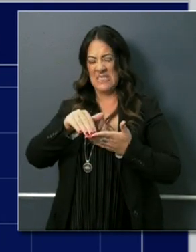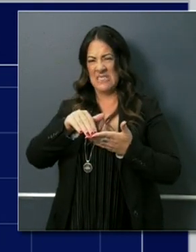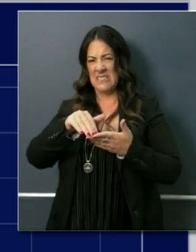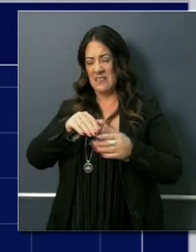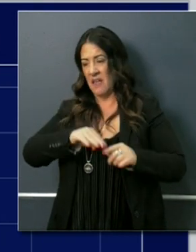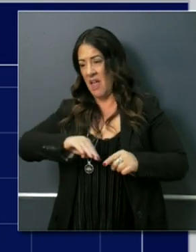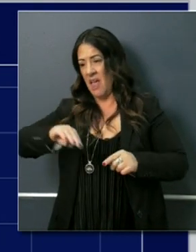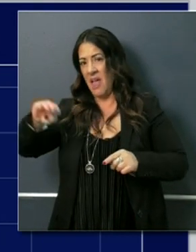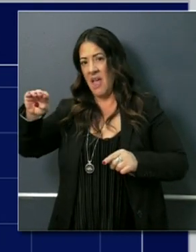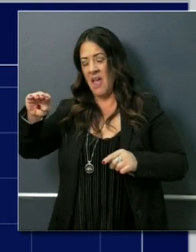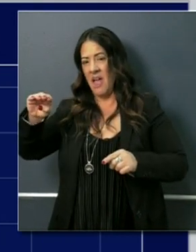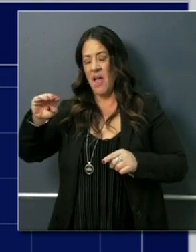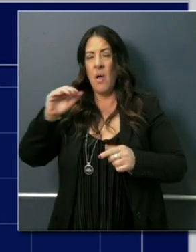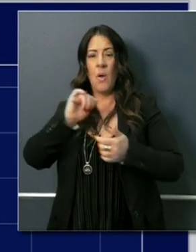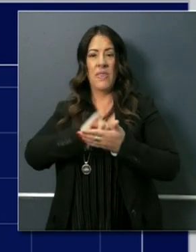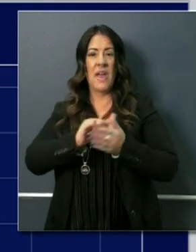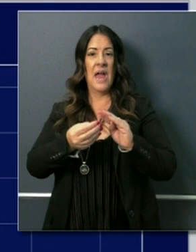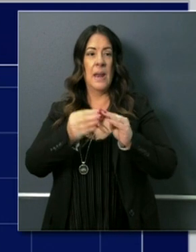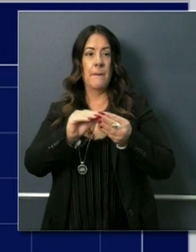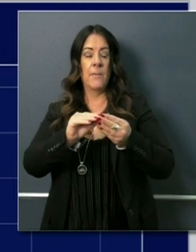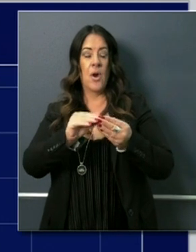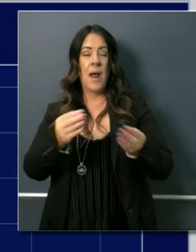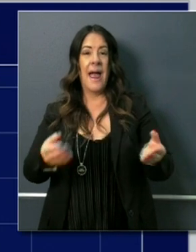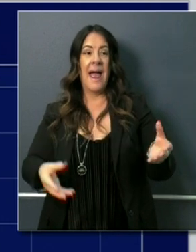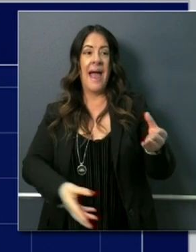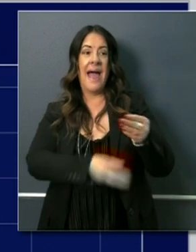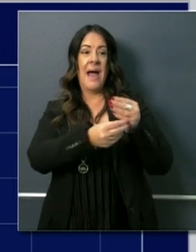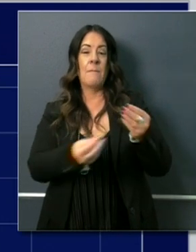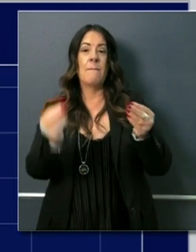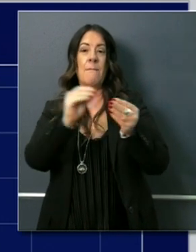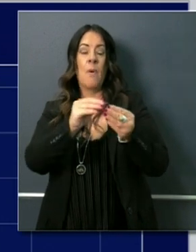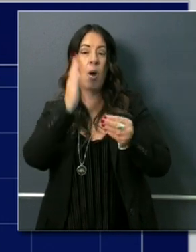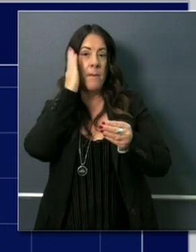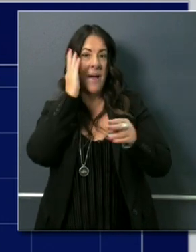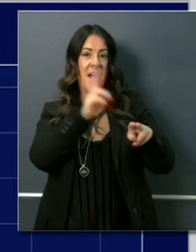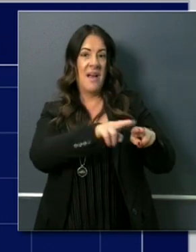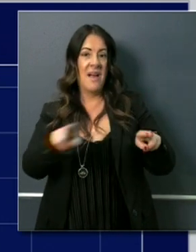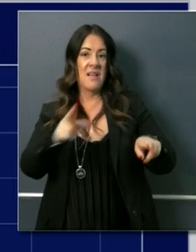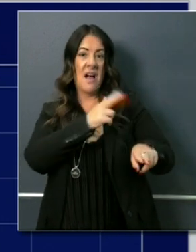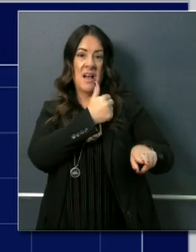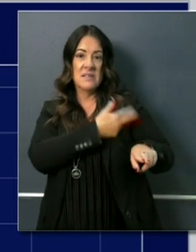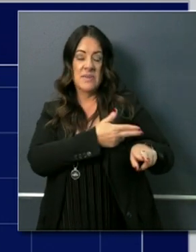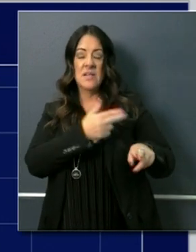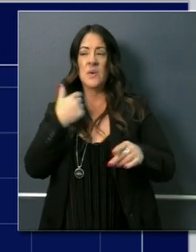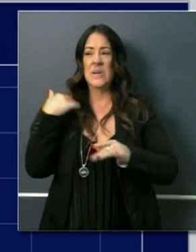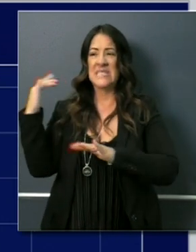DIRECTIONS IN PLACE AROUND PHYSICAL DISTANCING AND STAYING AT HOME BECAUSE THIS IS WHAT WE WANT TO DO AVOID. THIS LOW LINE OF 50,000, THE